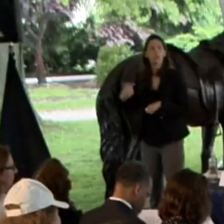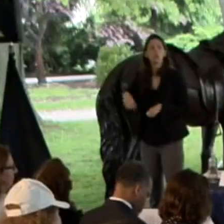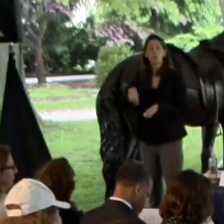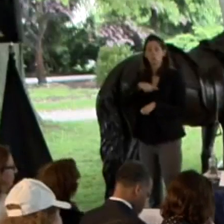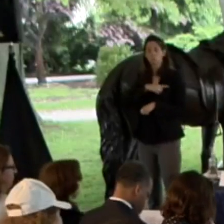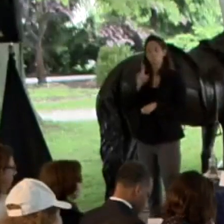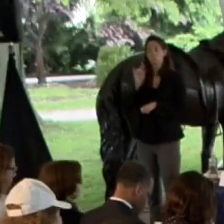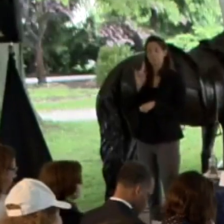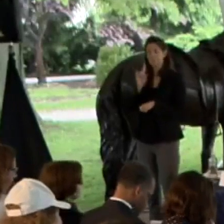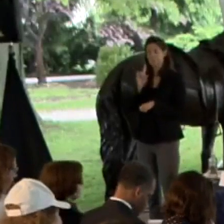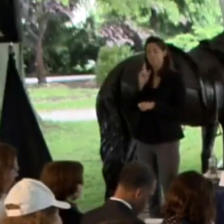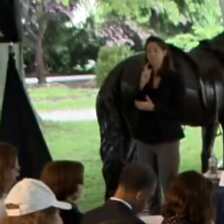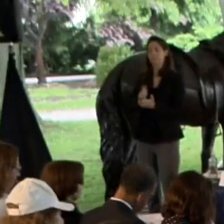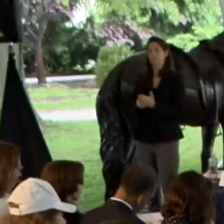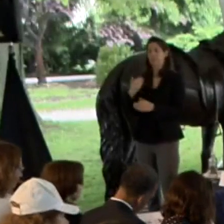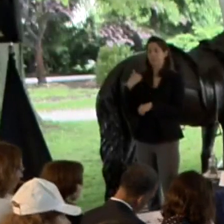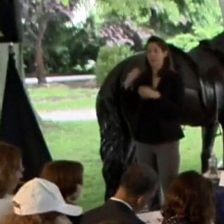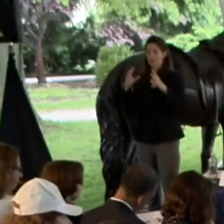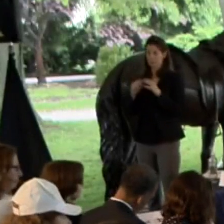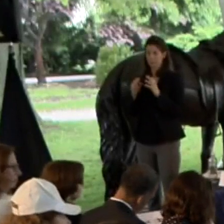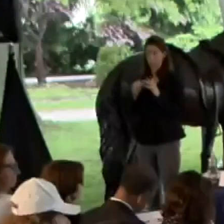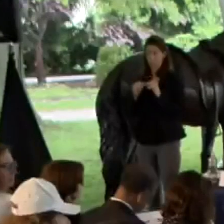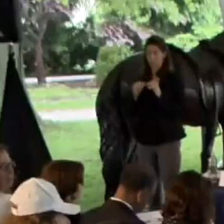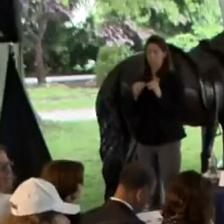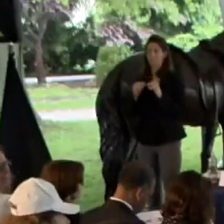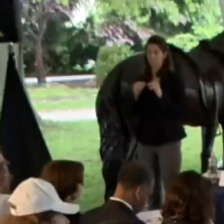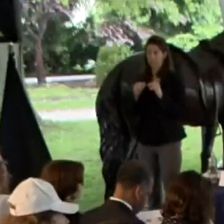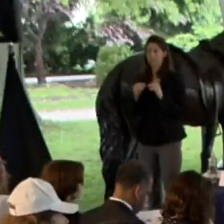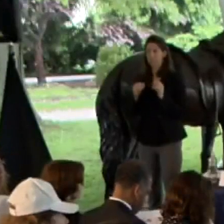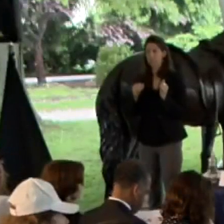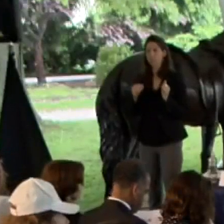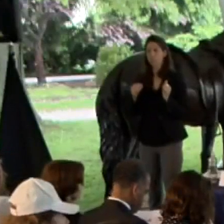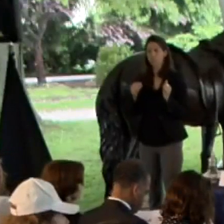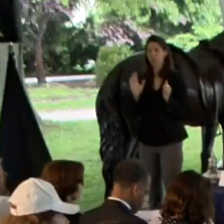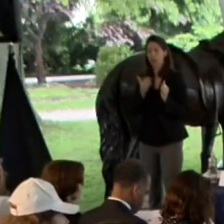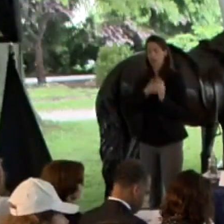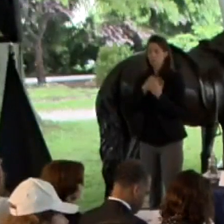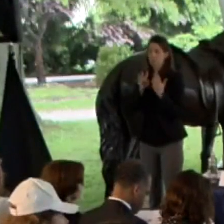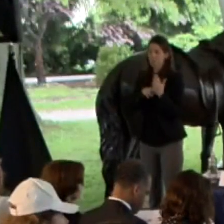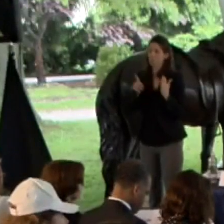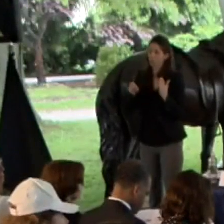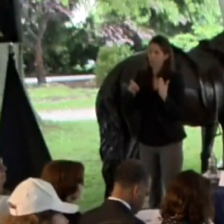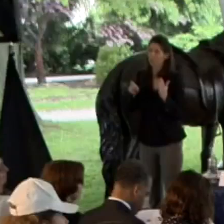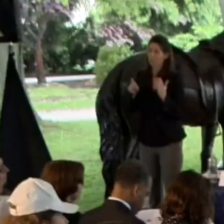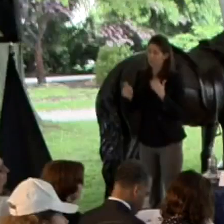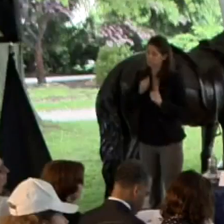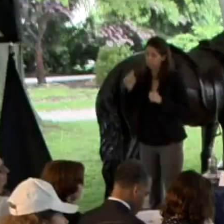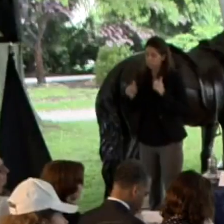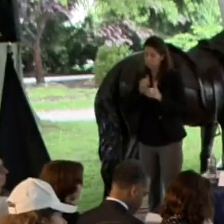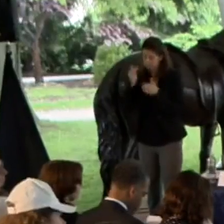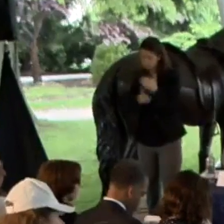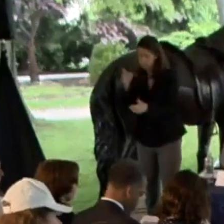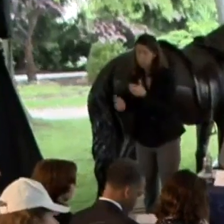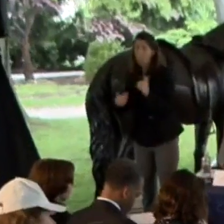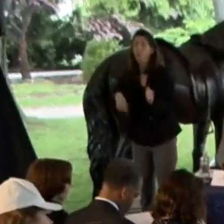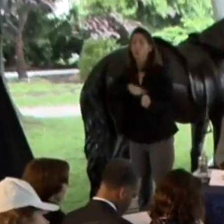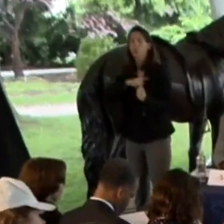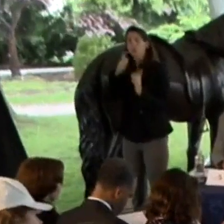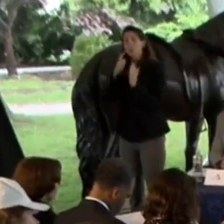EVERYBODY FOR ALL OF THE HOURS THAT THEY PUT IN.